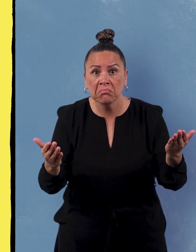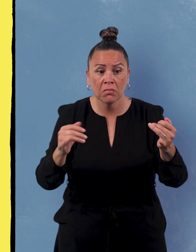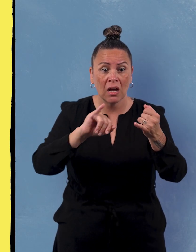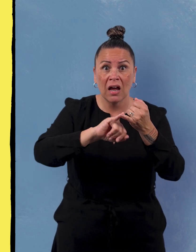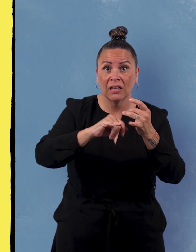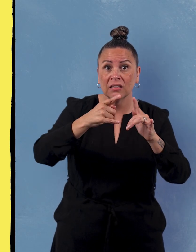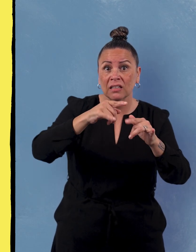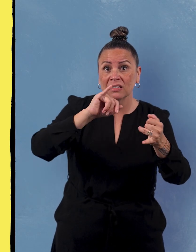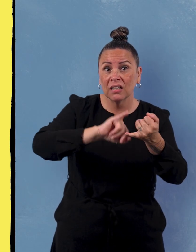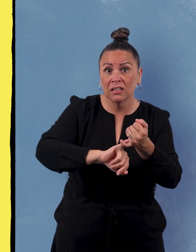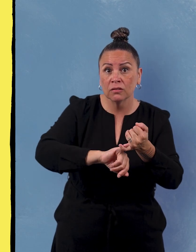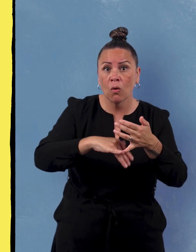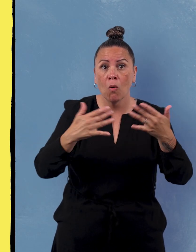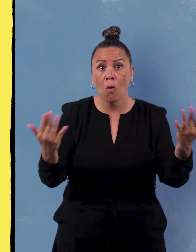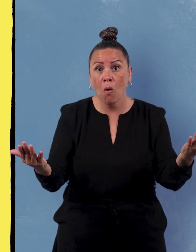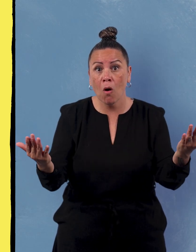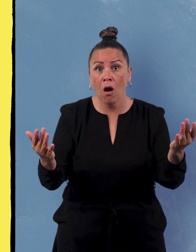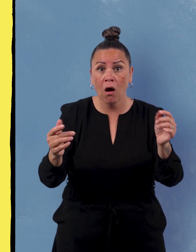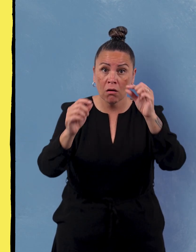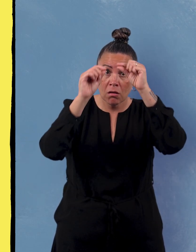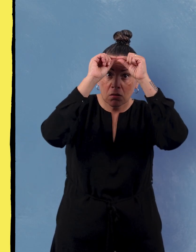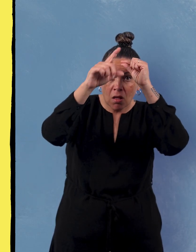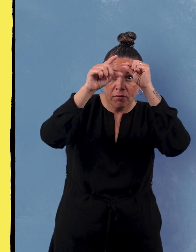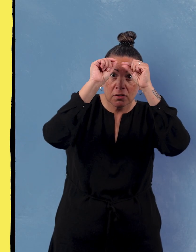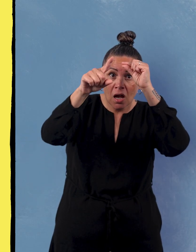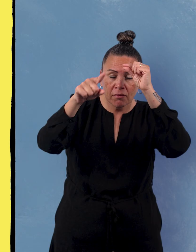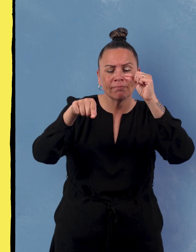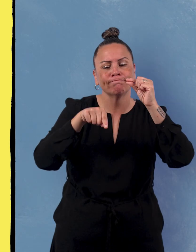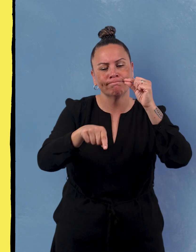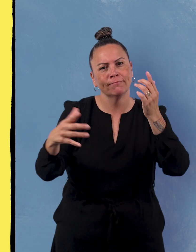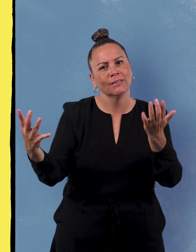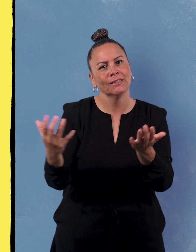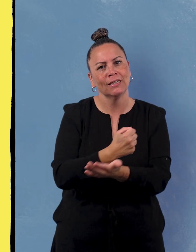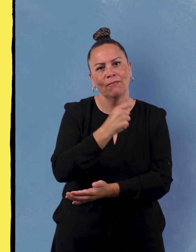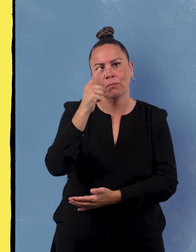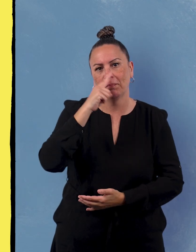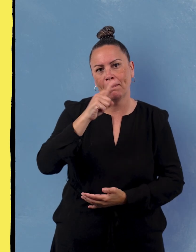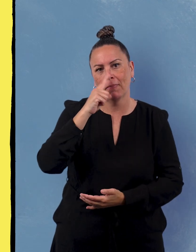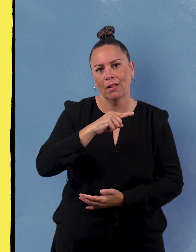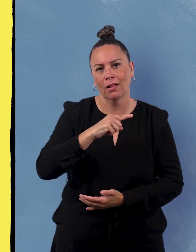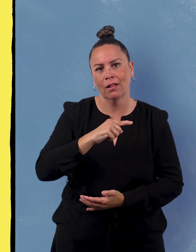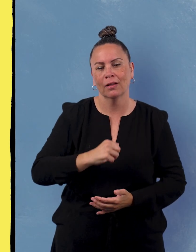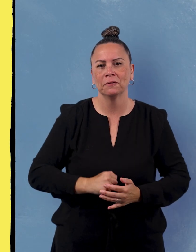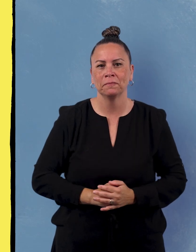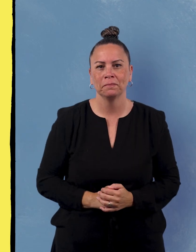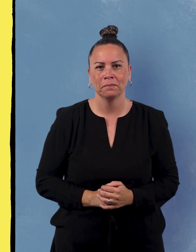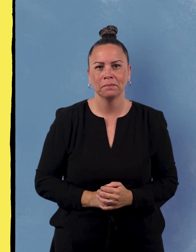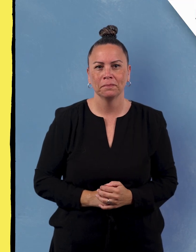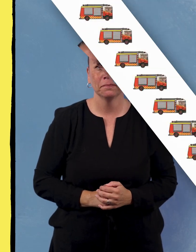the State Emergency Services (SES) and Surf Life Saving to rescue people.